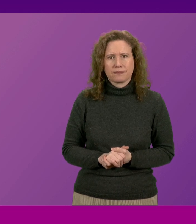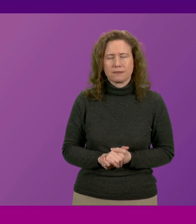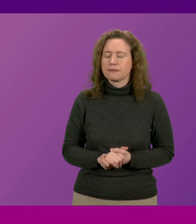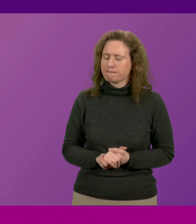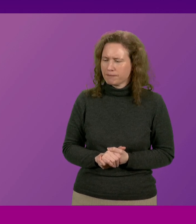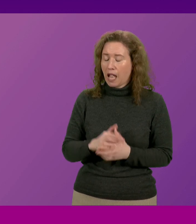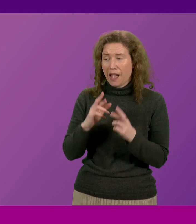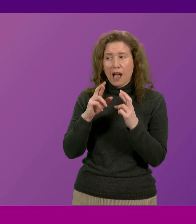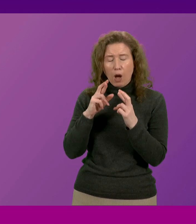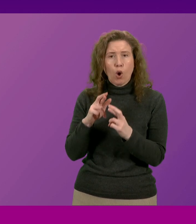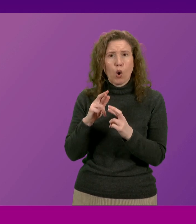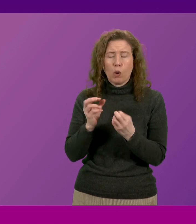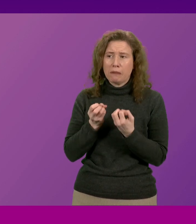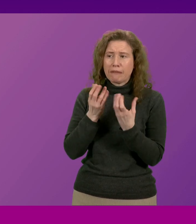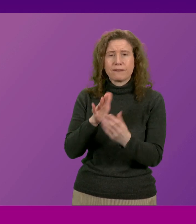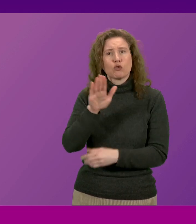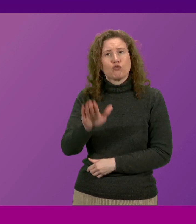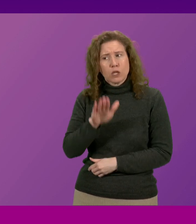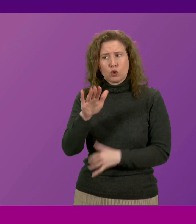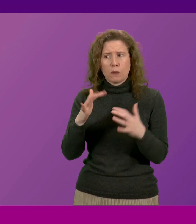I hope that I have given Parliament enough reassurance about the seriousness with which